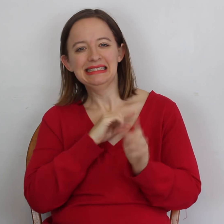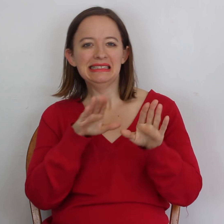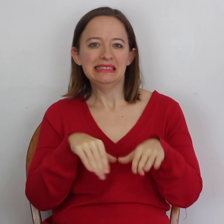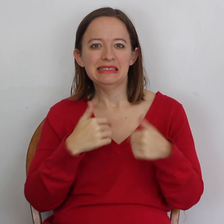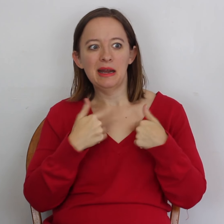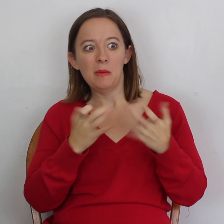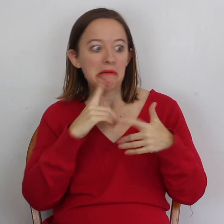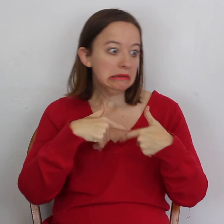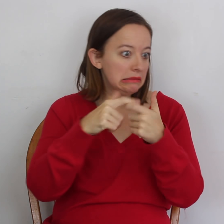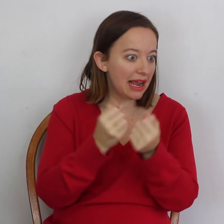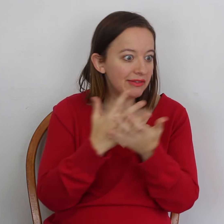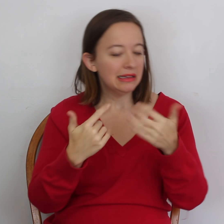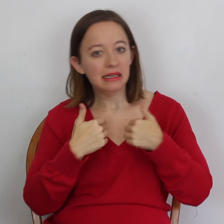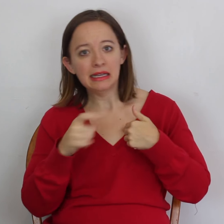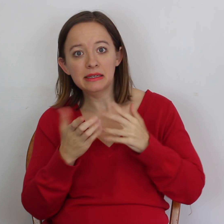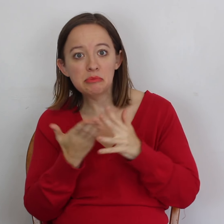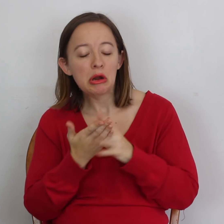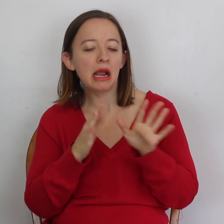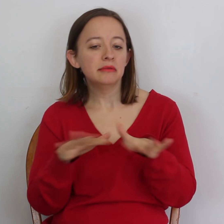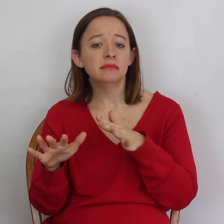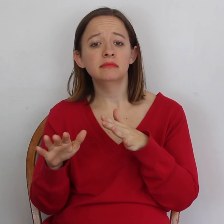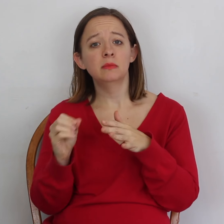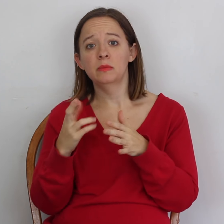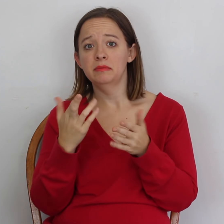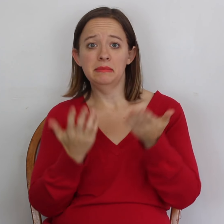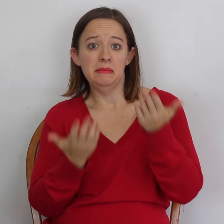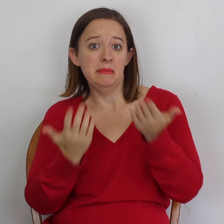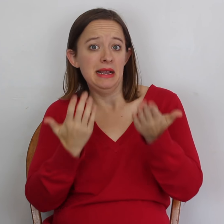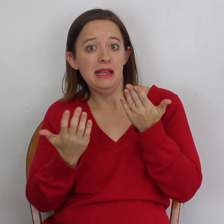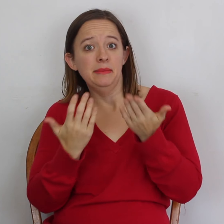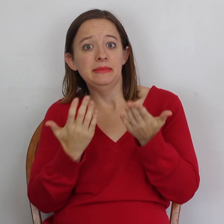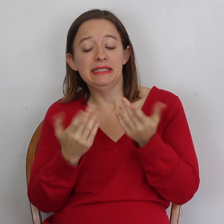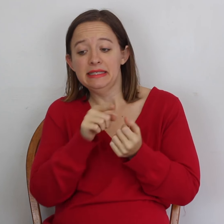and they're working, working, working for a really long time and then they need a break.